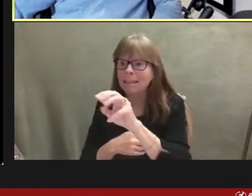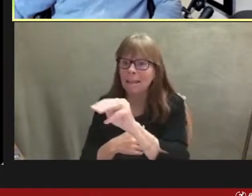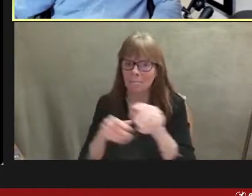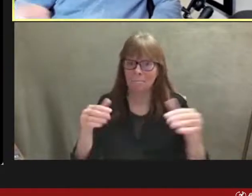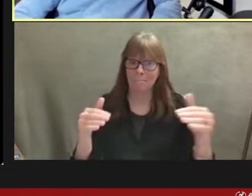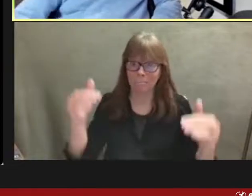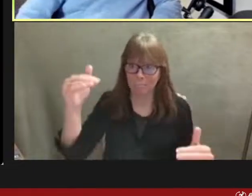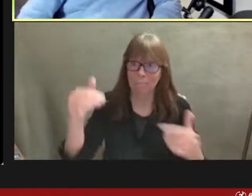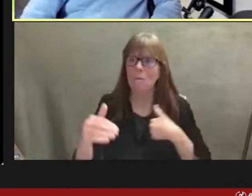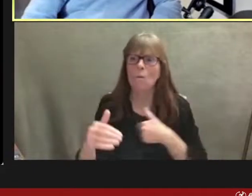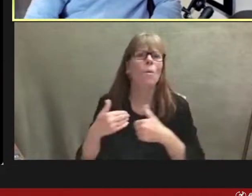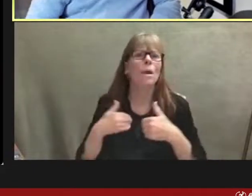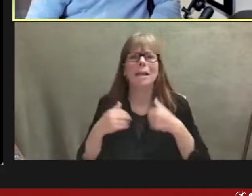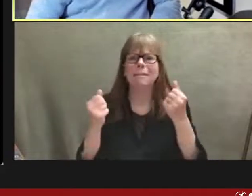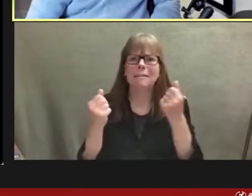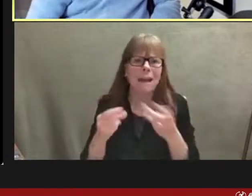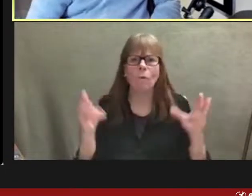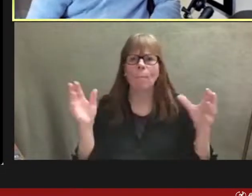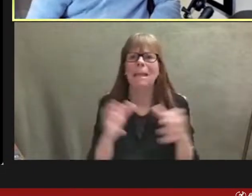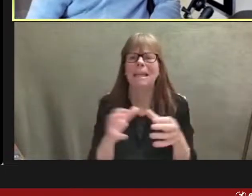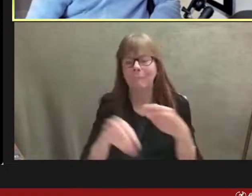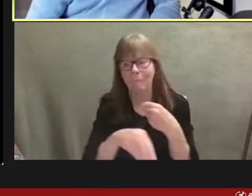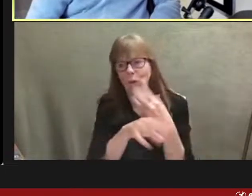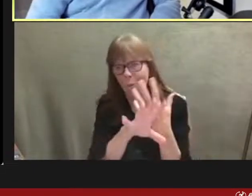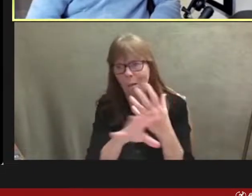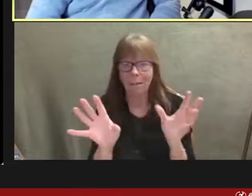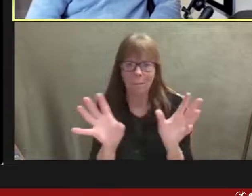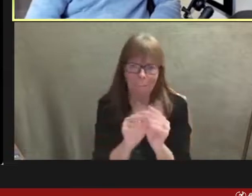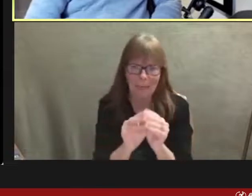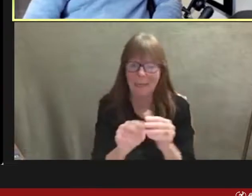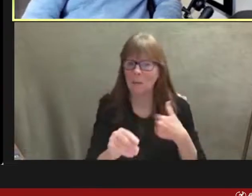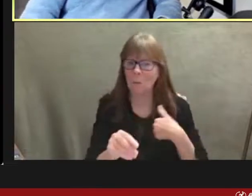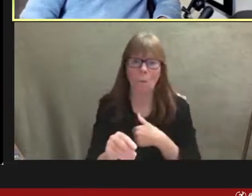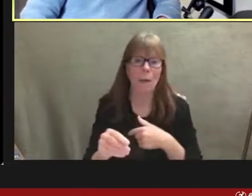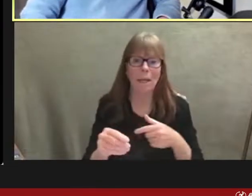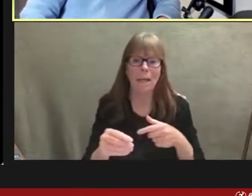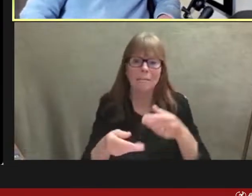meetings with the dream team. We presented our rough framework outline and asked them to